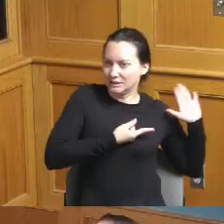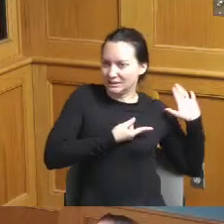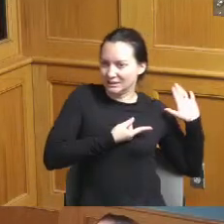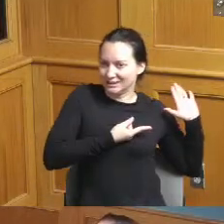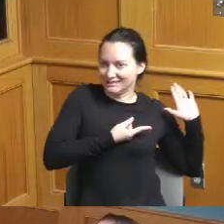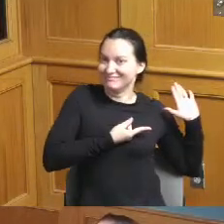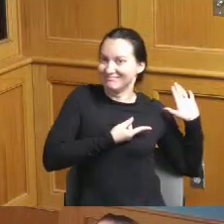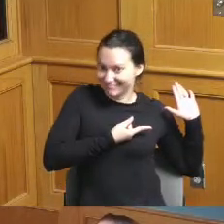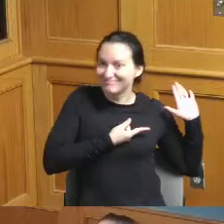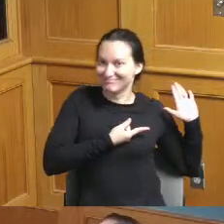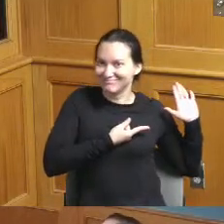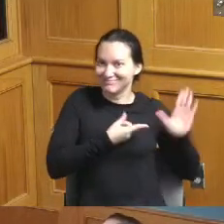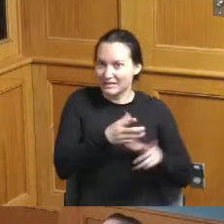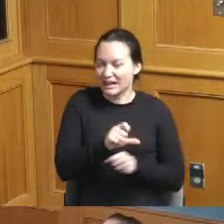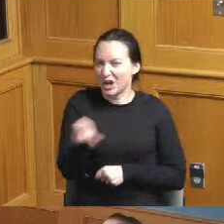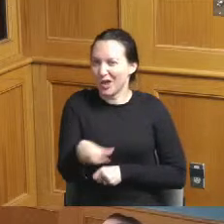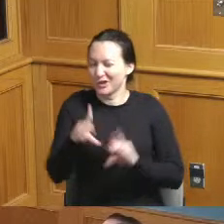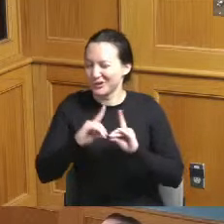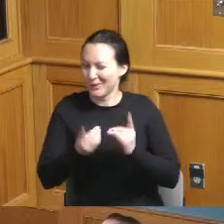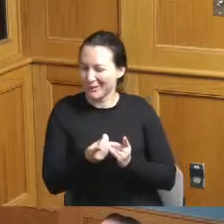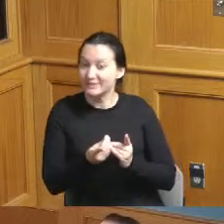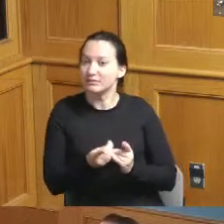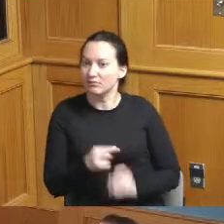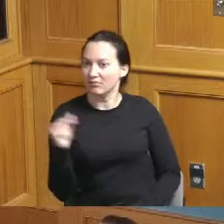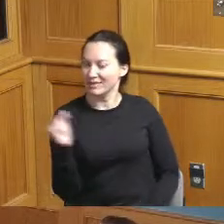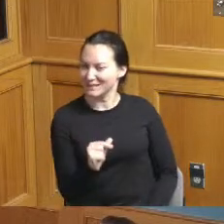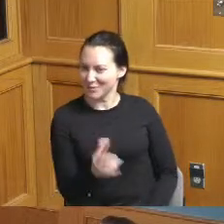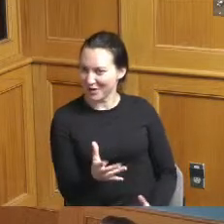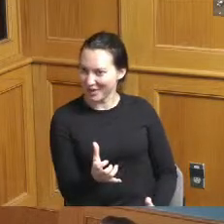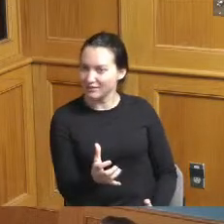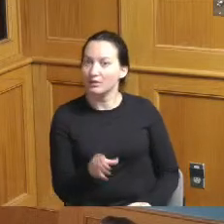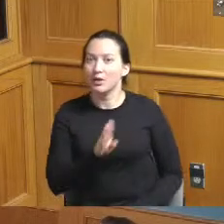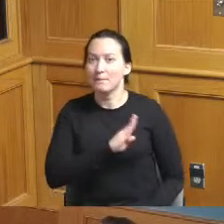get some from your other departments these are what we're looking for this Board of Elections